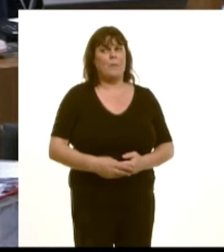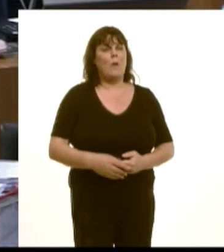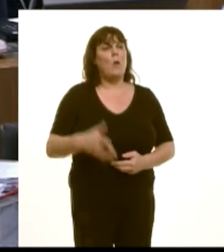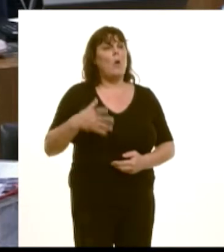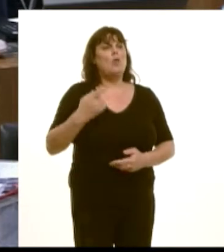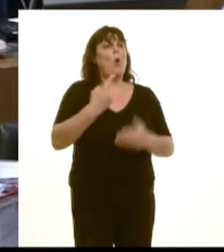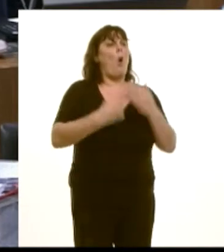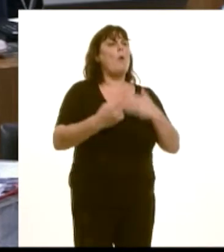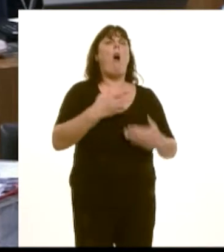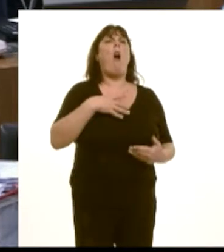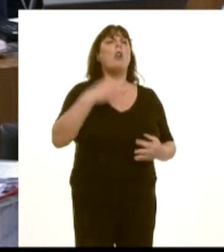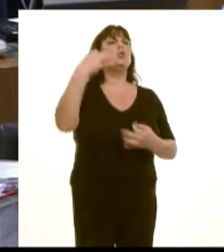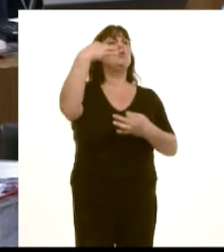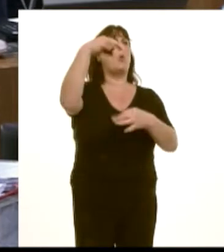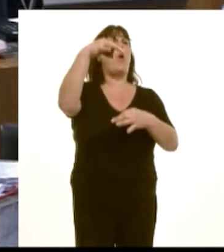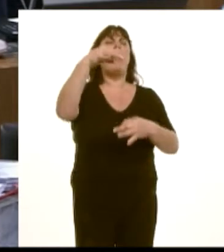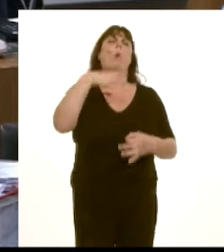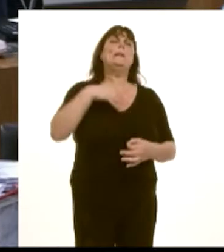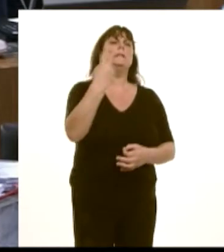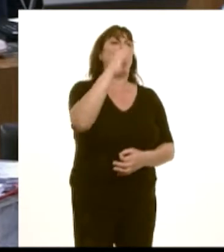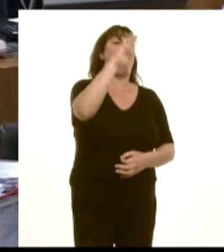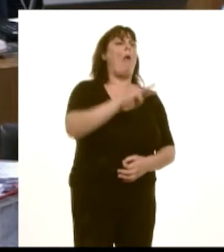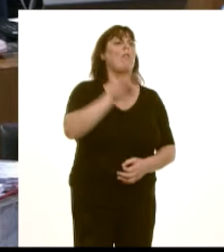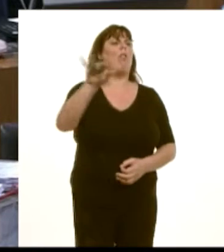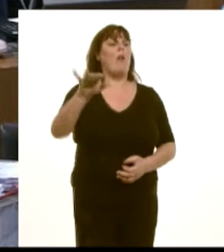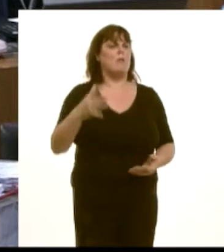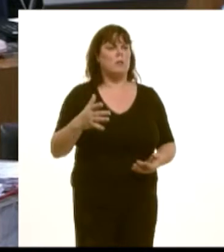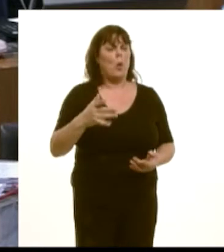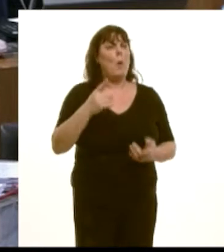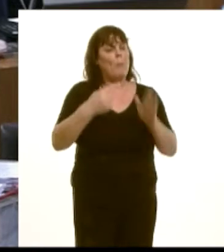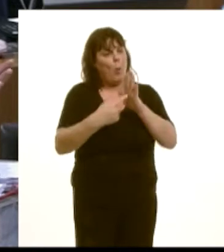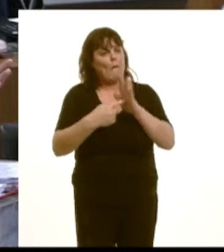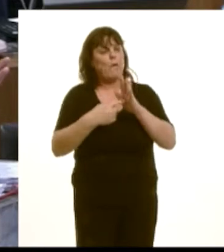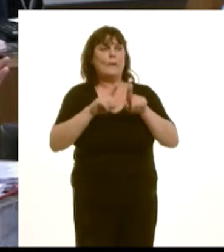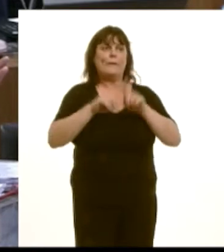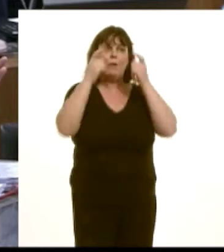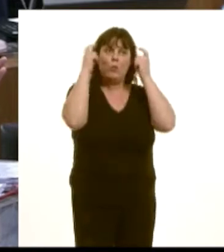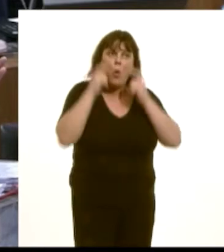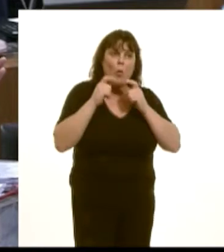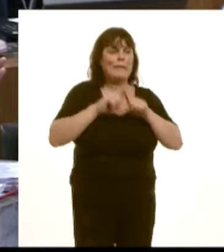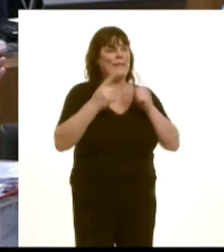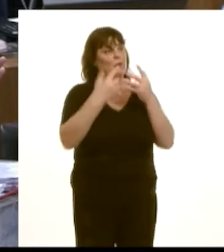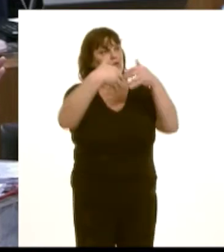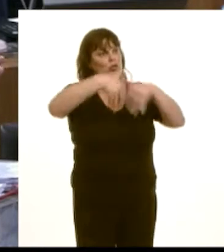Wales on it; it is important in terms of legislation, the different structure, and so that the recommendations